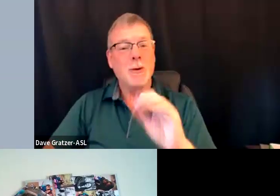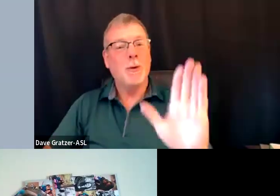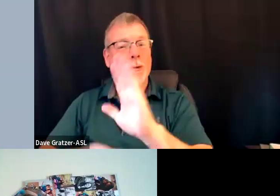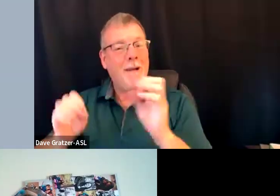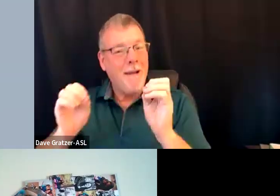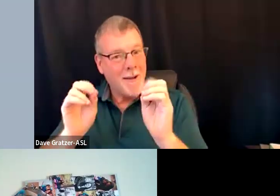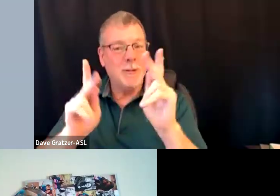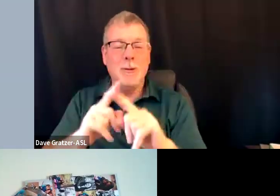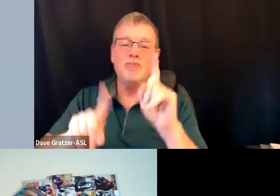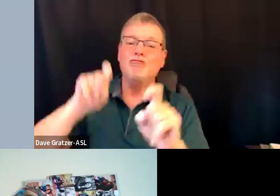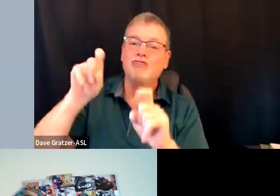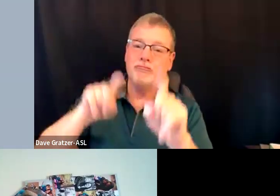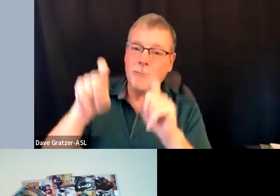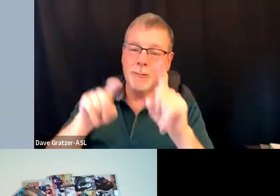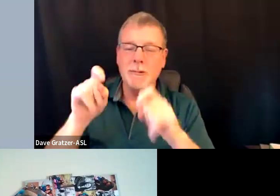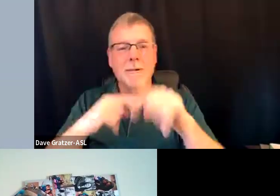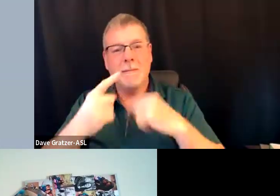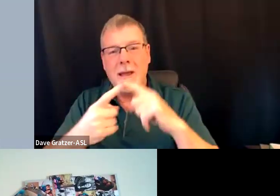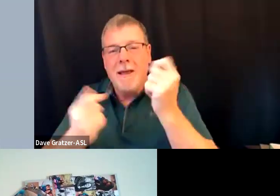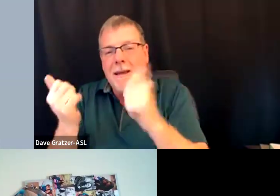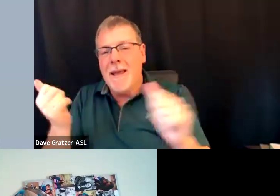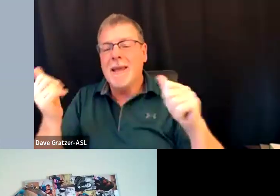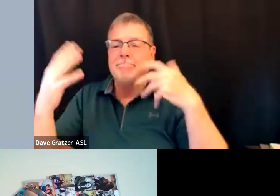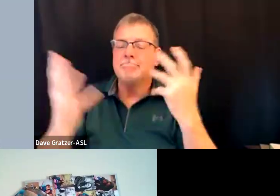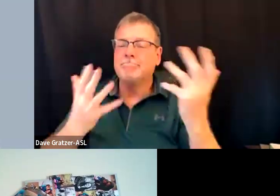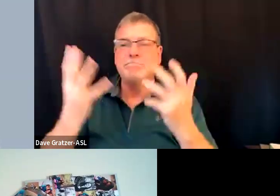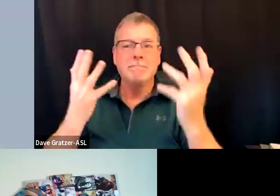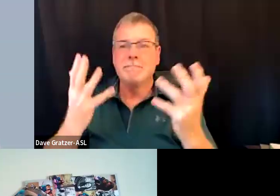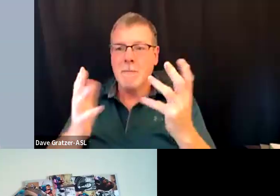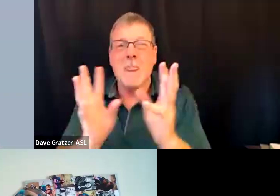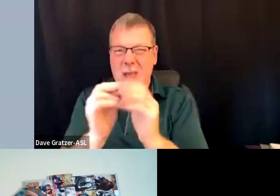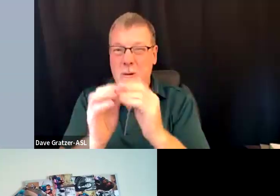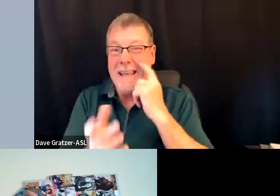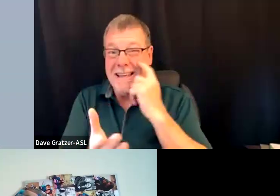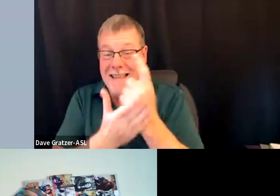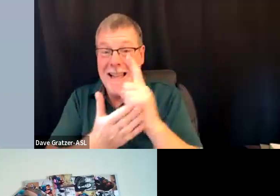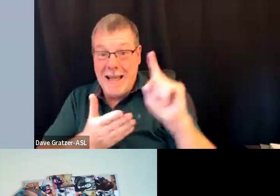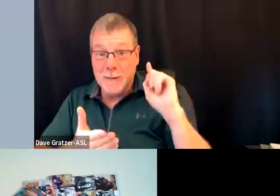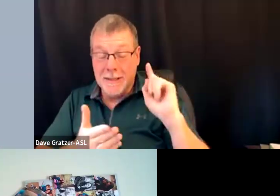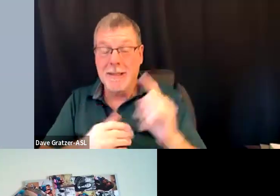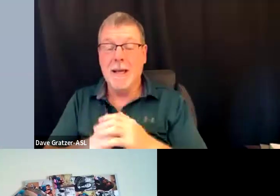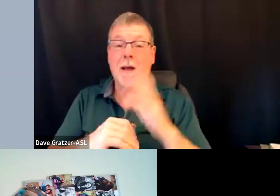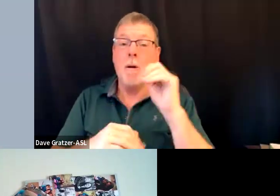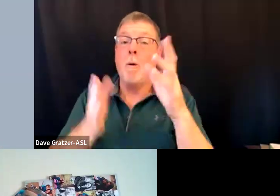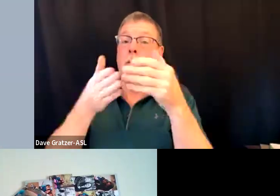to ask any questions you have about the webinar that we held last week or general questions you have